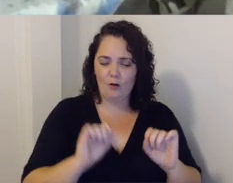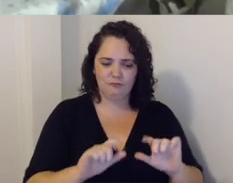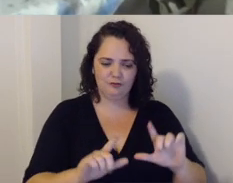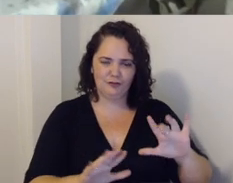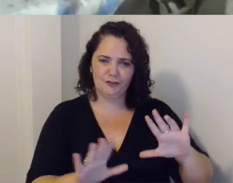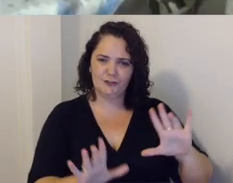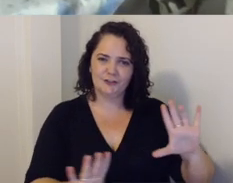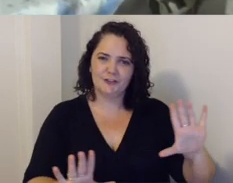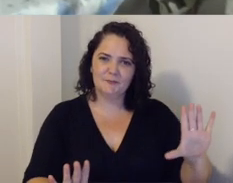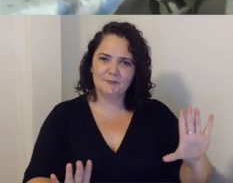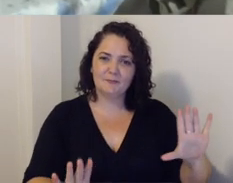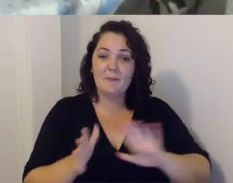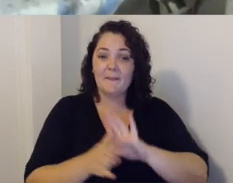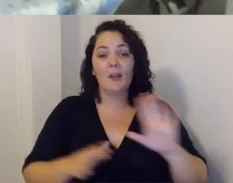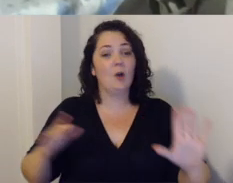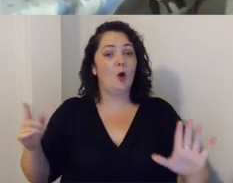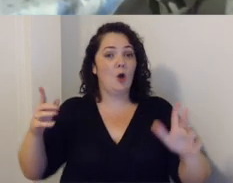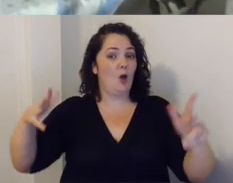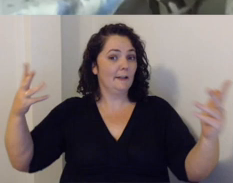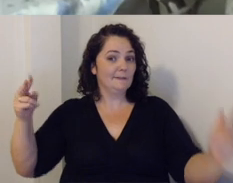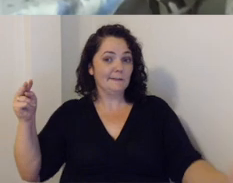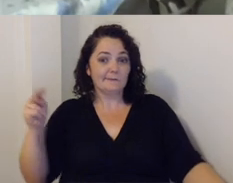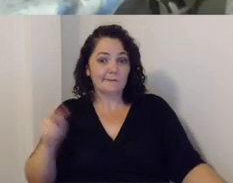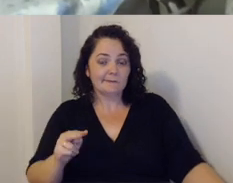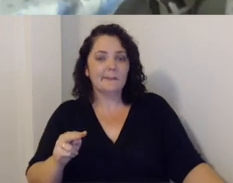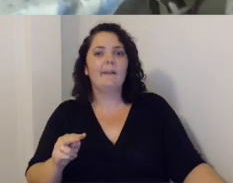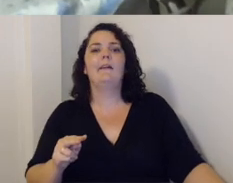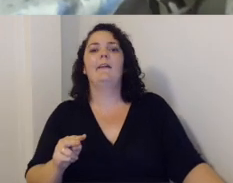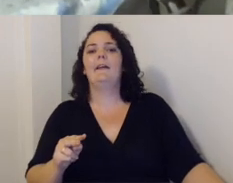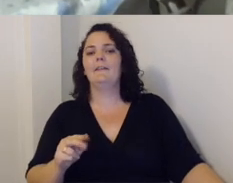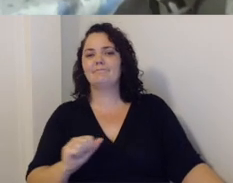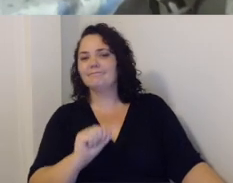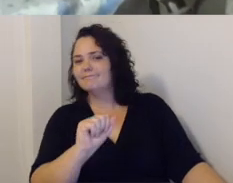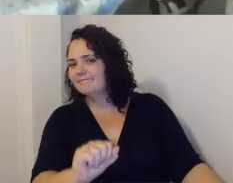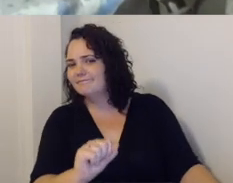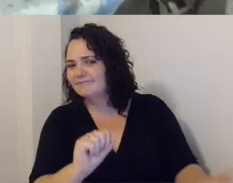with your experience and the viewer will feel all of that activity in that experience building up